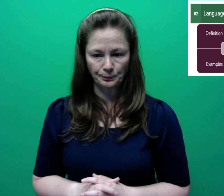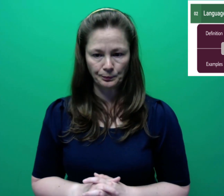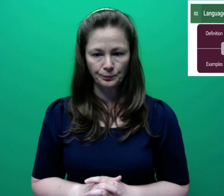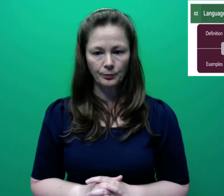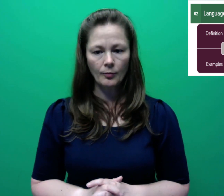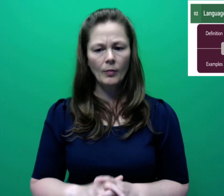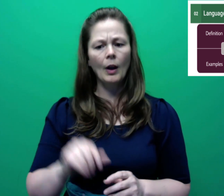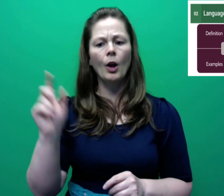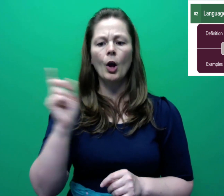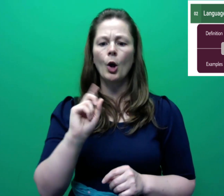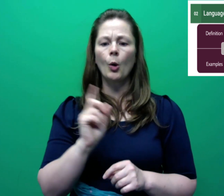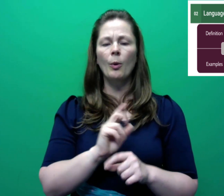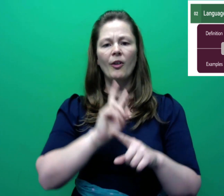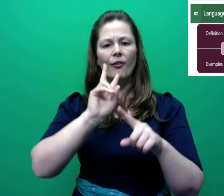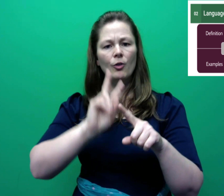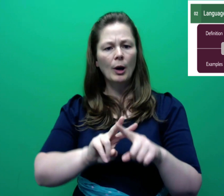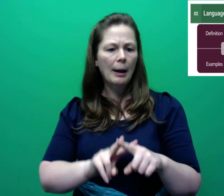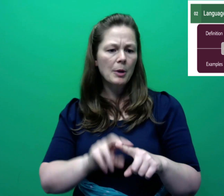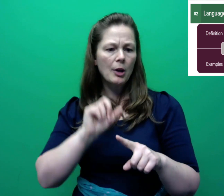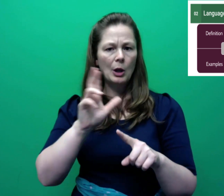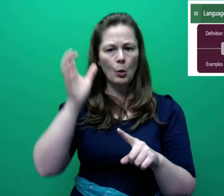placed in the middle.